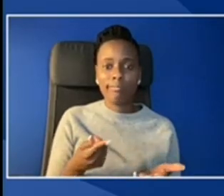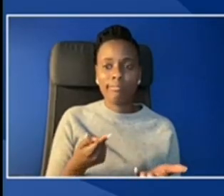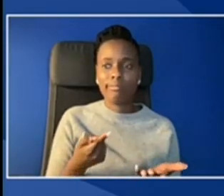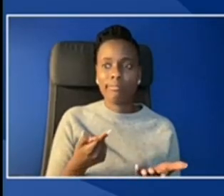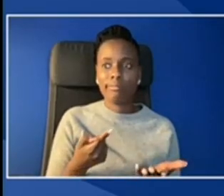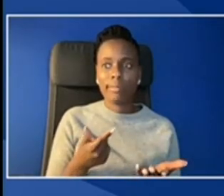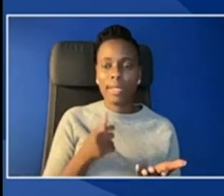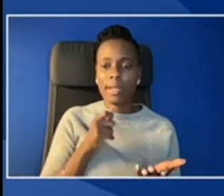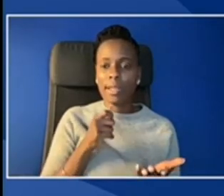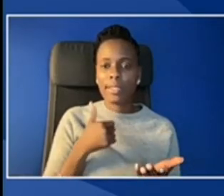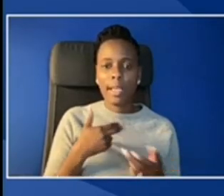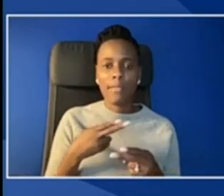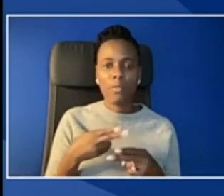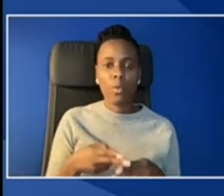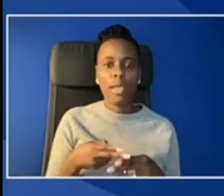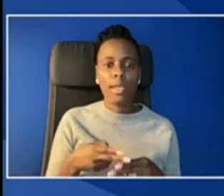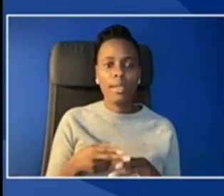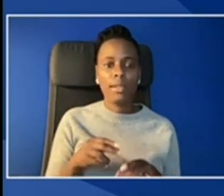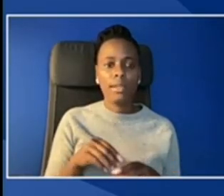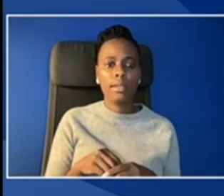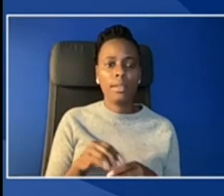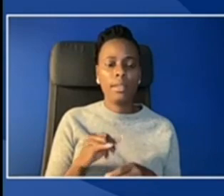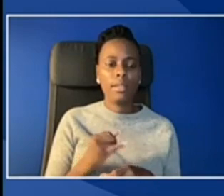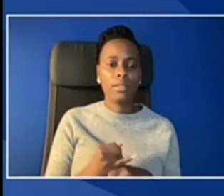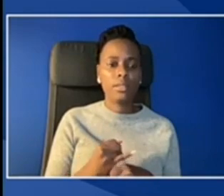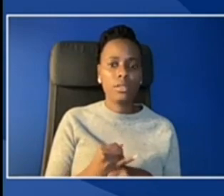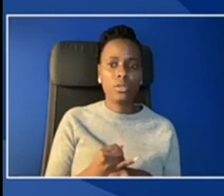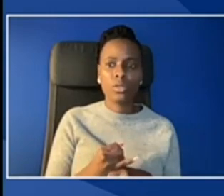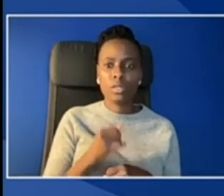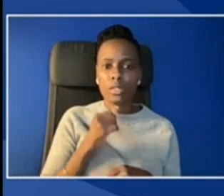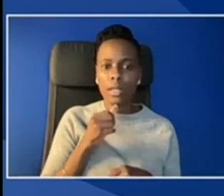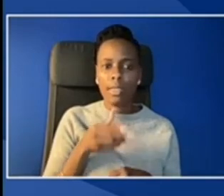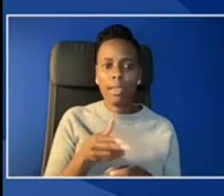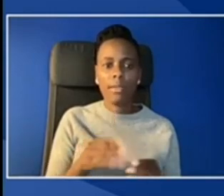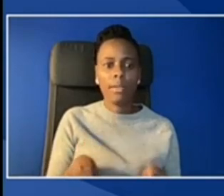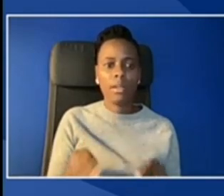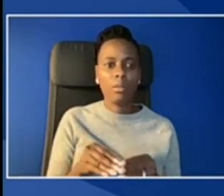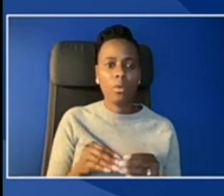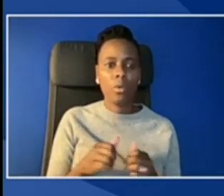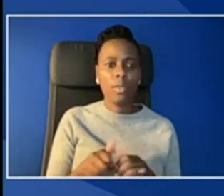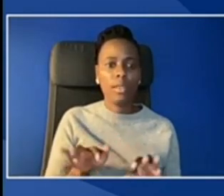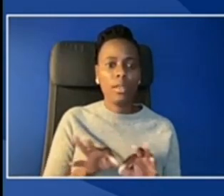exists within a degree that didn't really give them the tools to do their job.